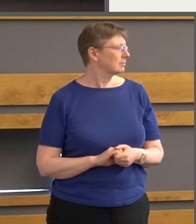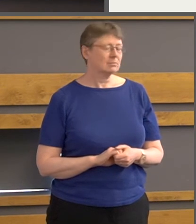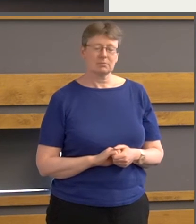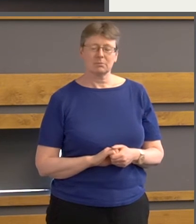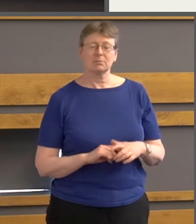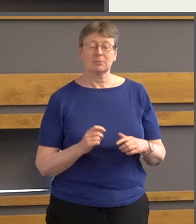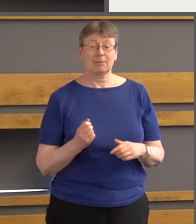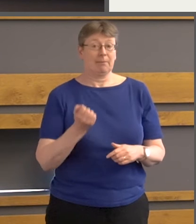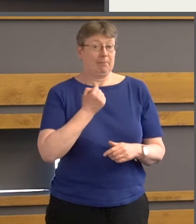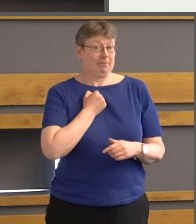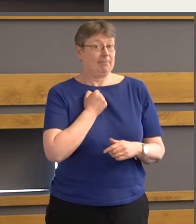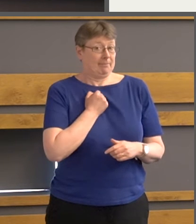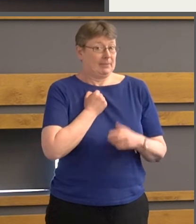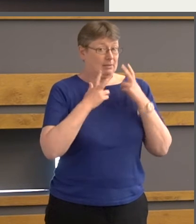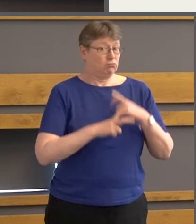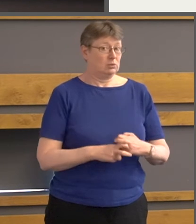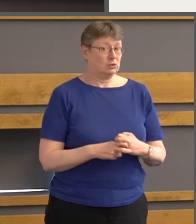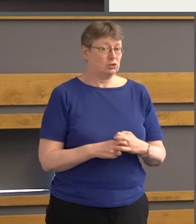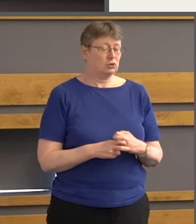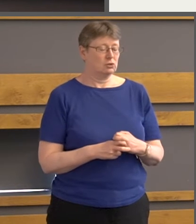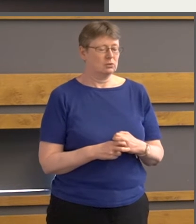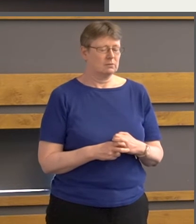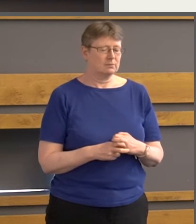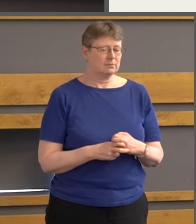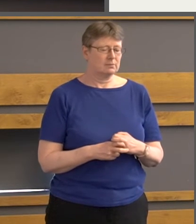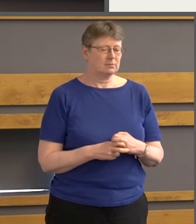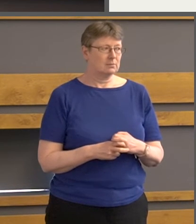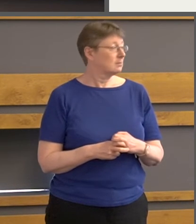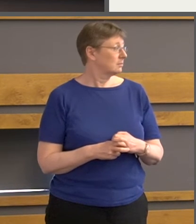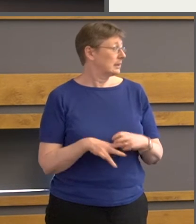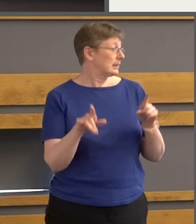In my research, I, like you, Swapnaa,